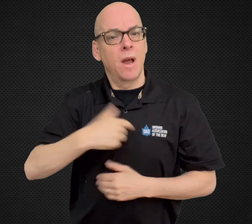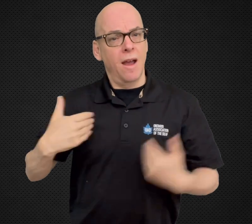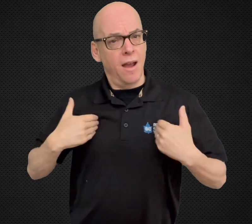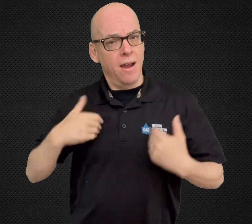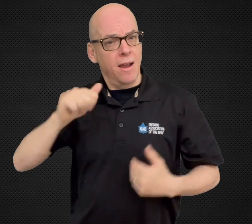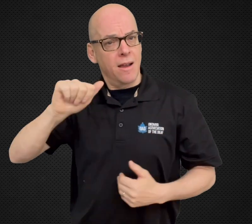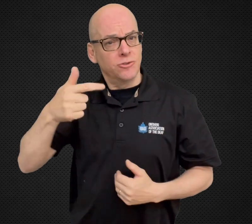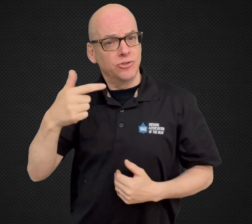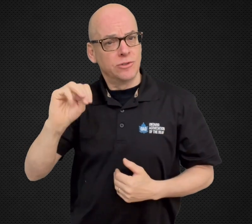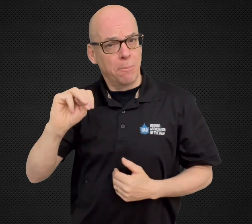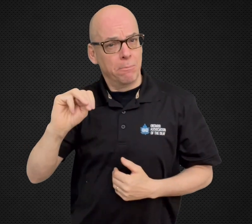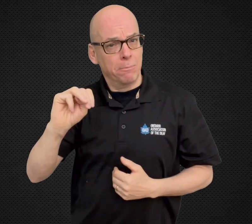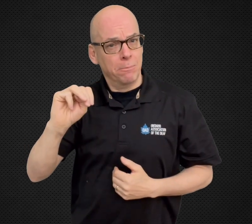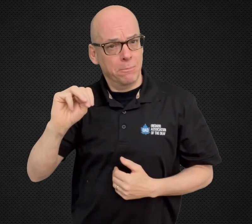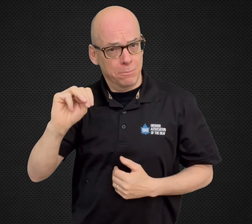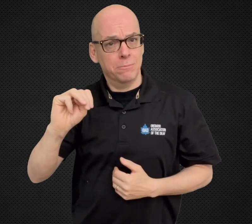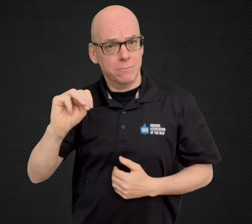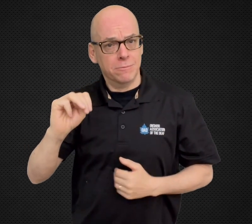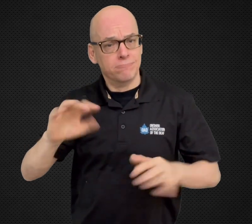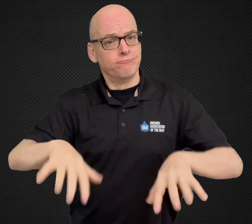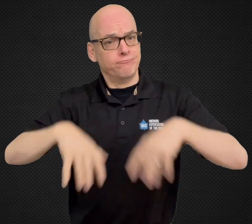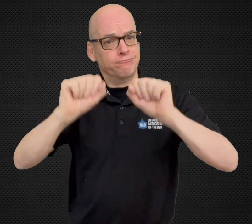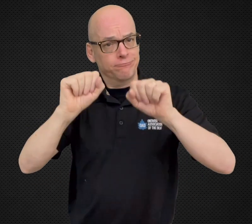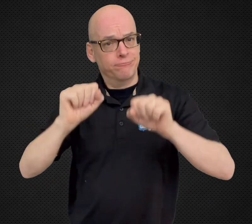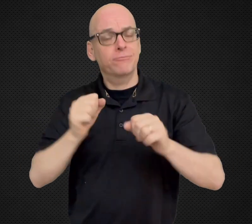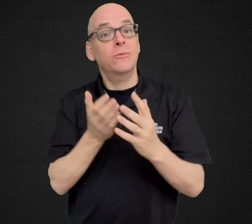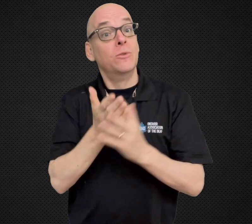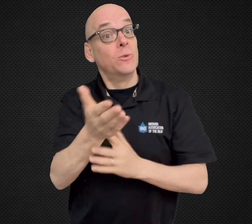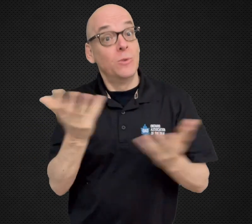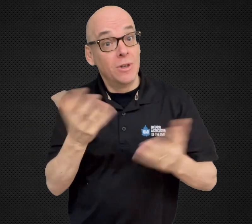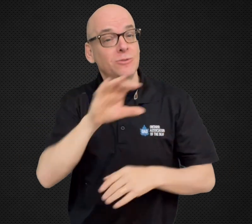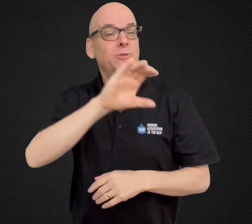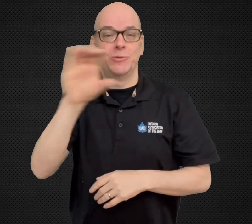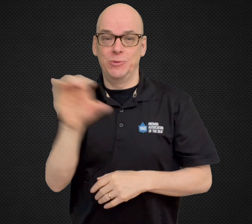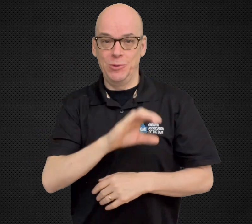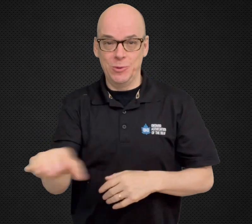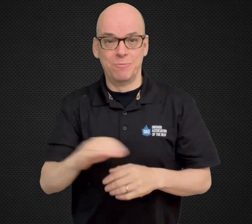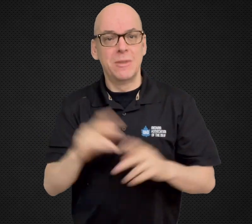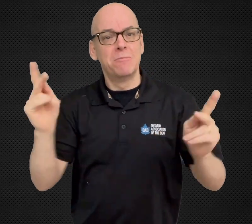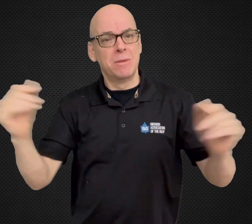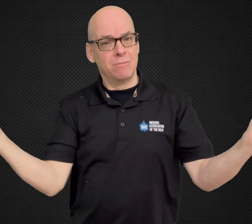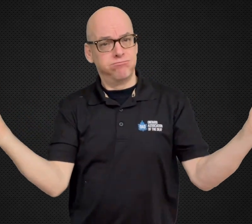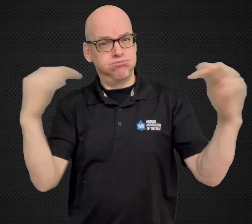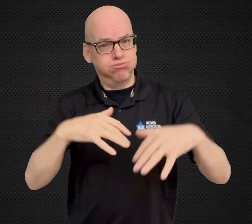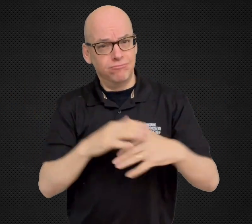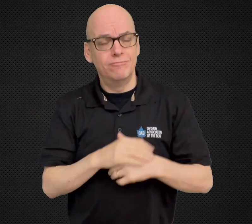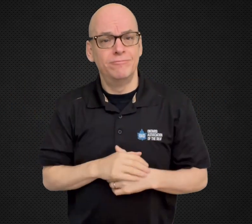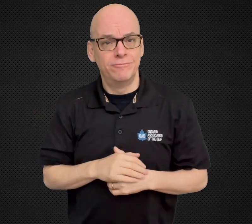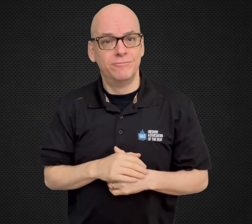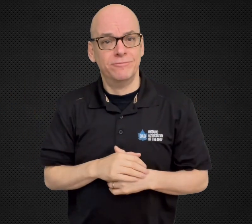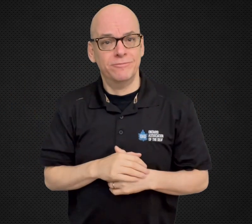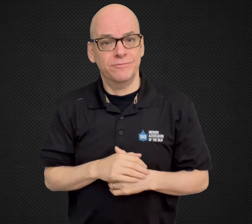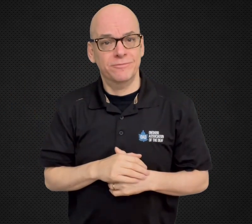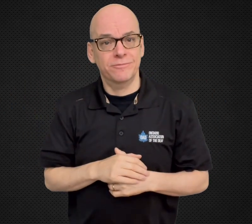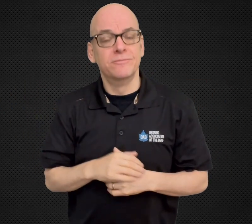TRI-O Annual General Meeting (AGM) hosted online by using ZOOM. A good number of people showed up.